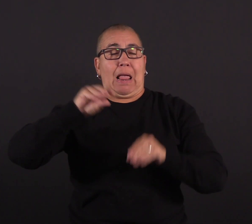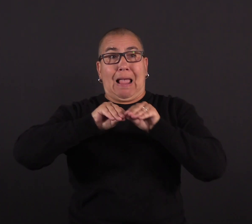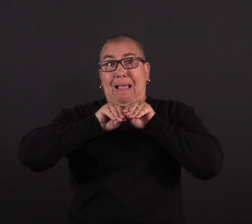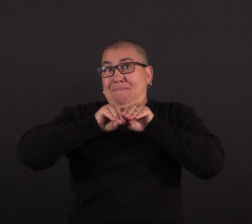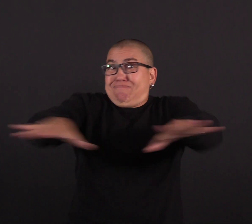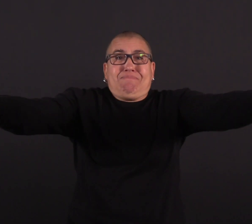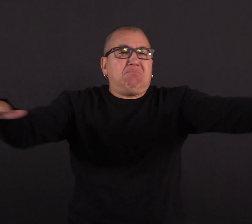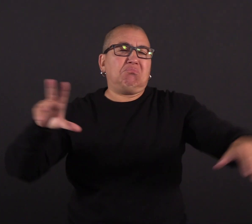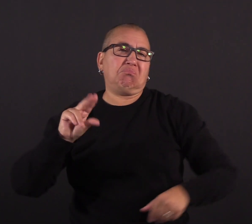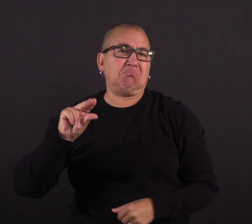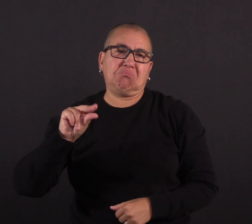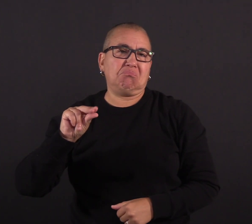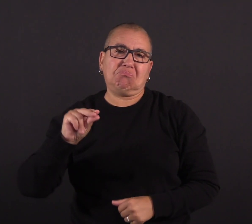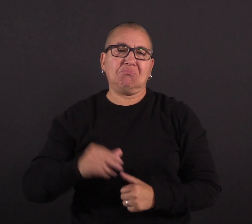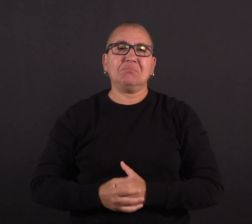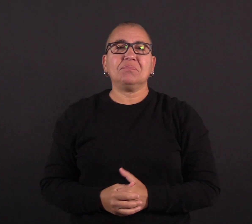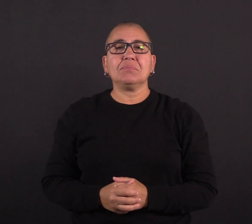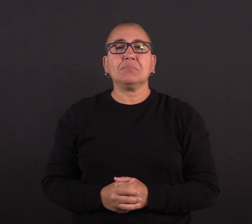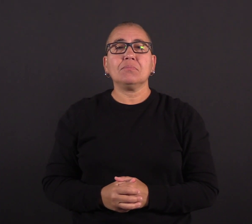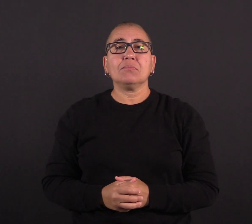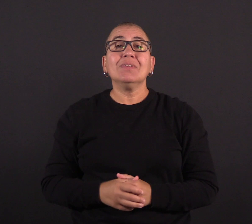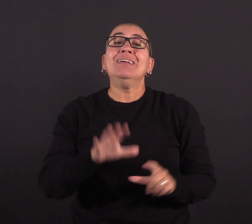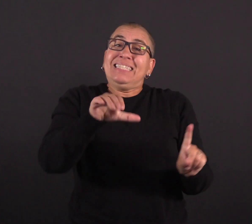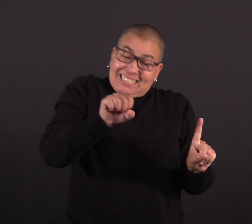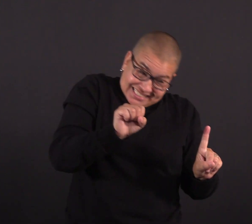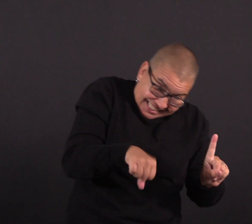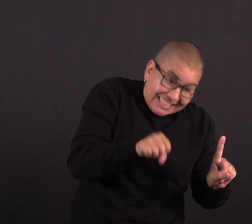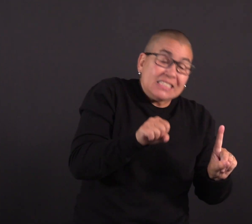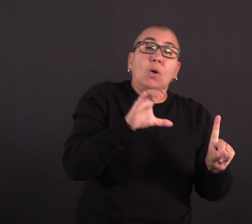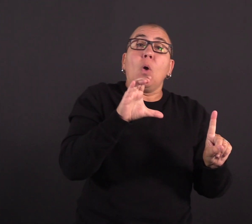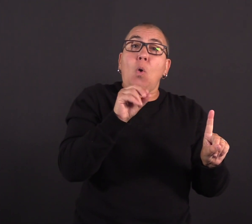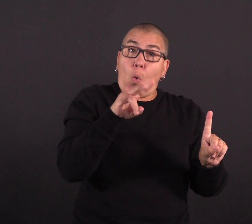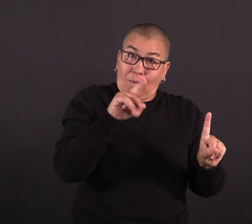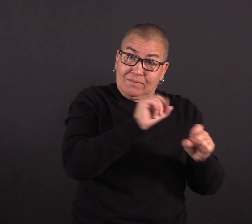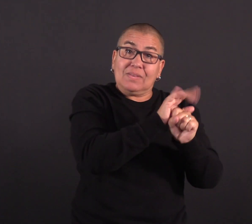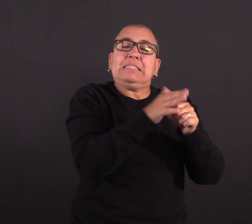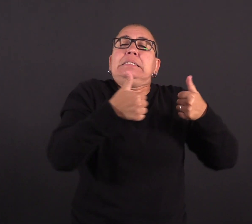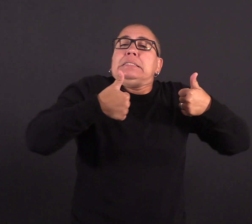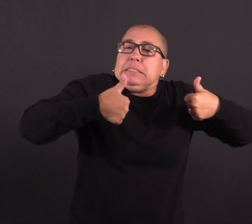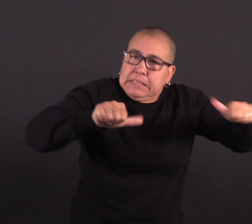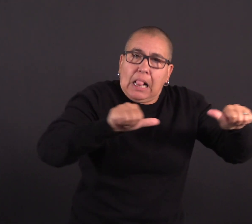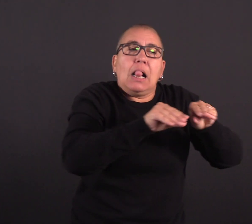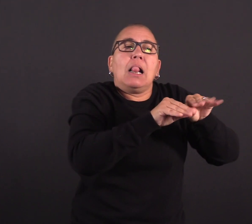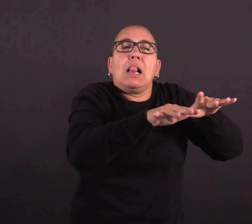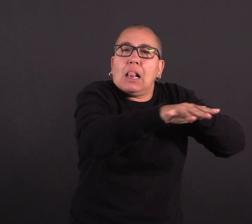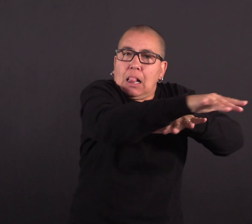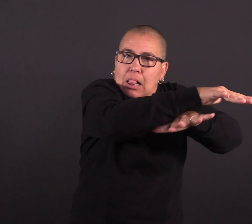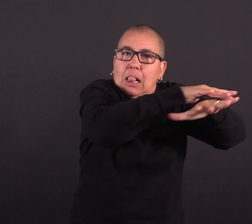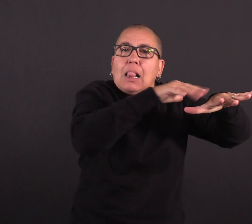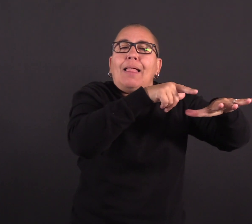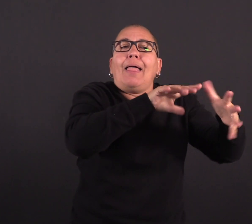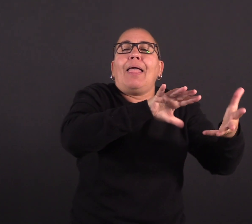some disruption in communities. Some school districts in Kentucky and Texas recently canceled